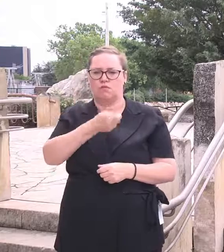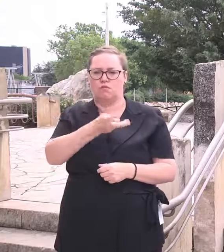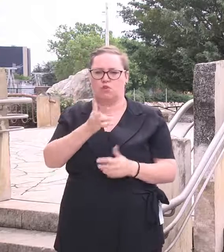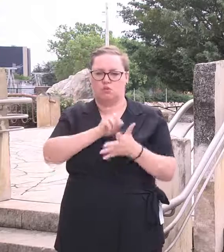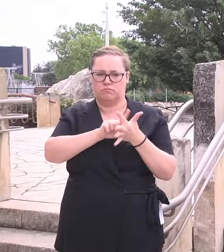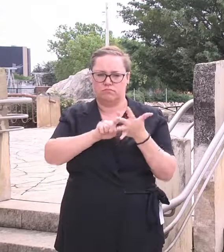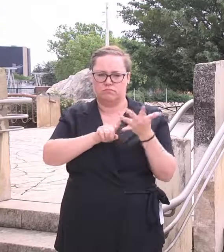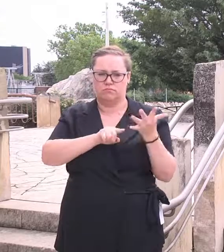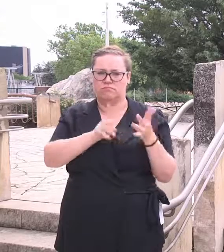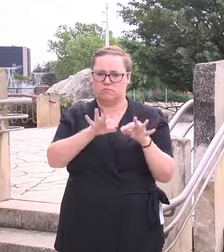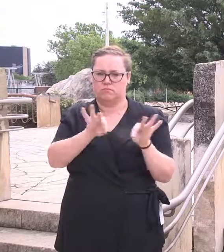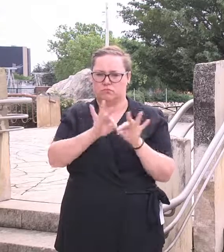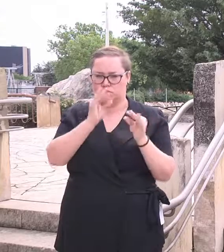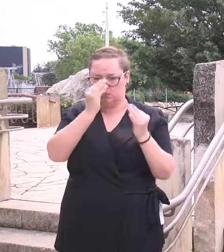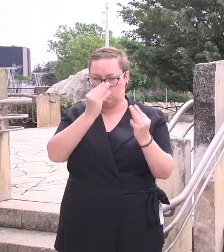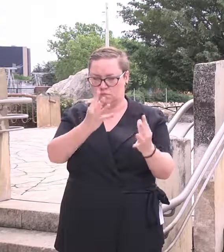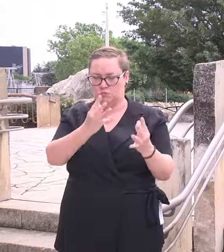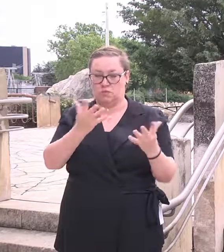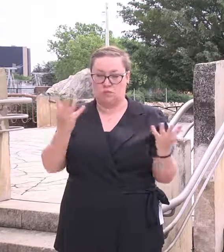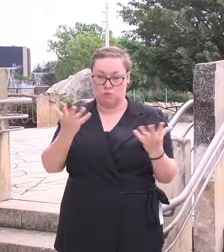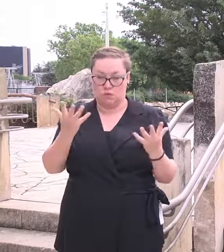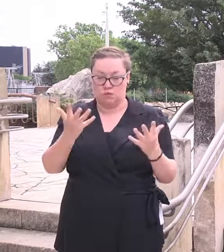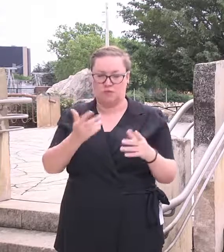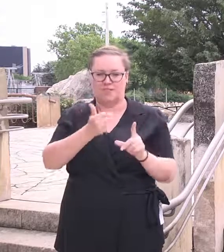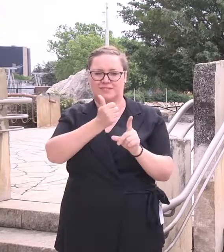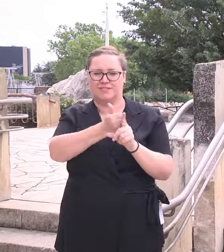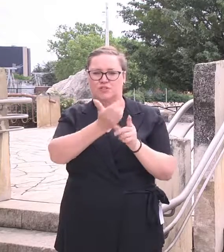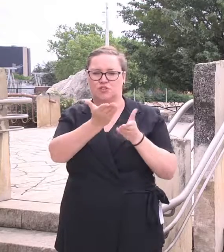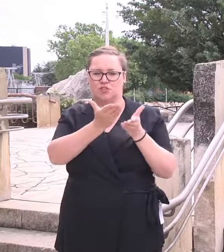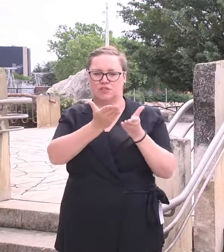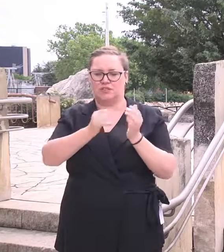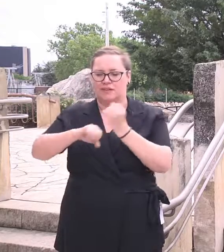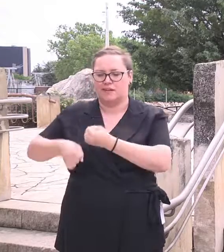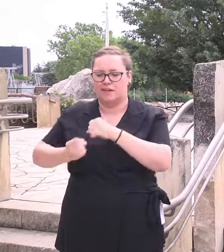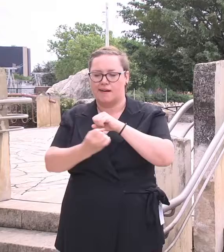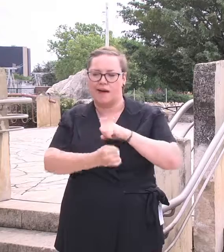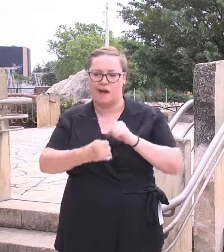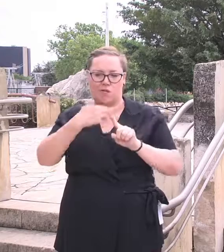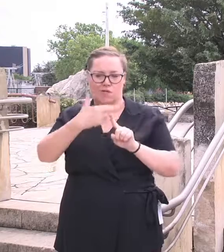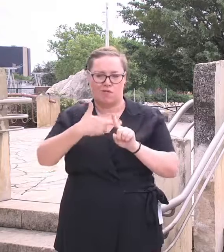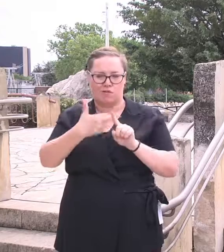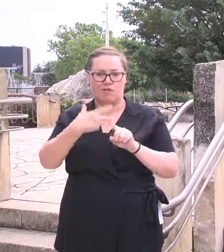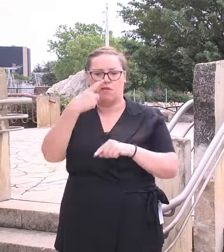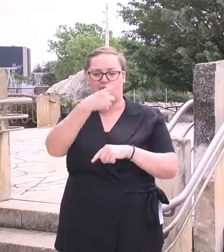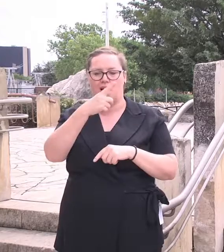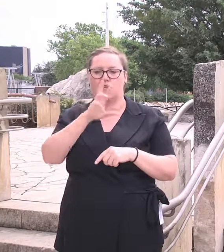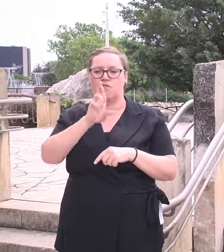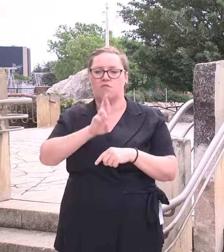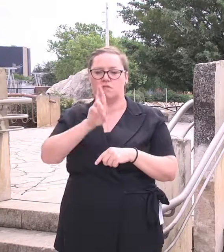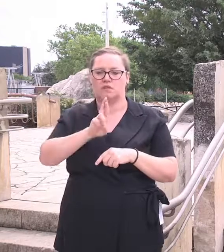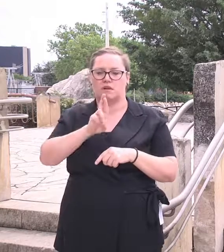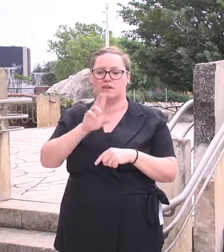want to know about and that is the self-service kayak rentals at Riverside Tennis Center Kellogg